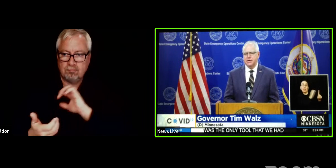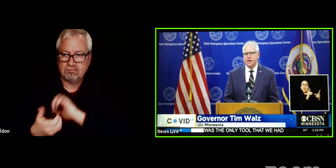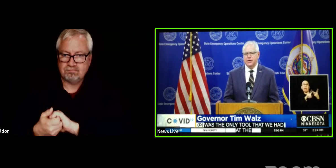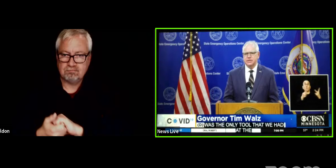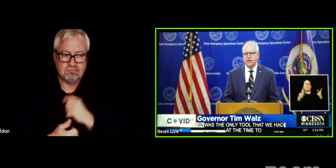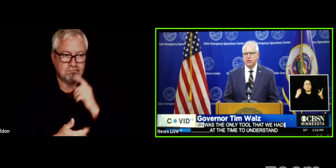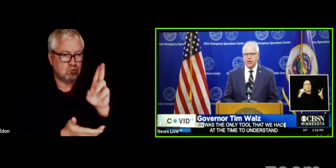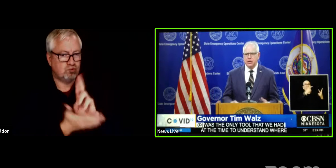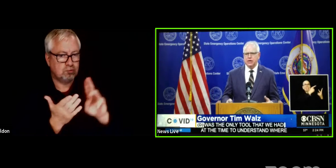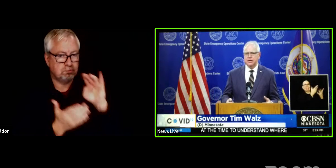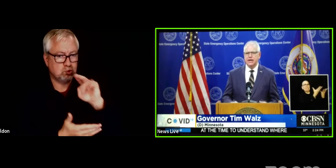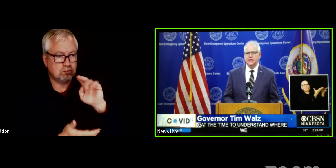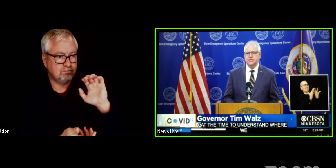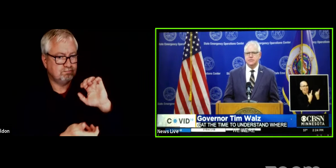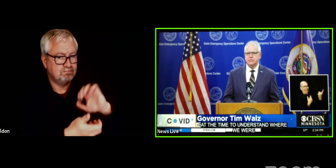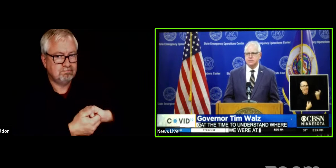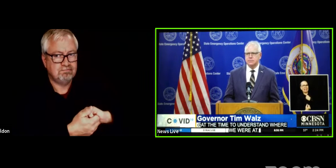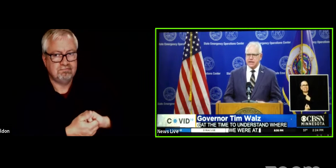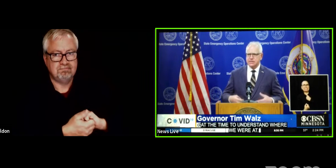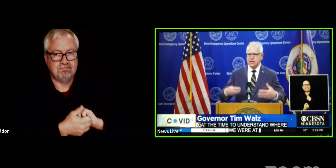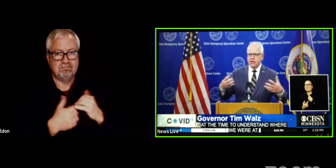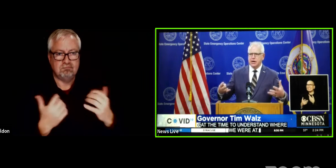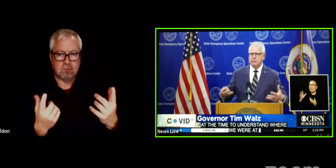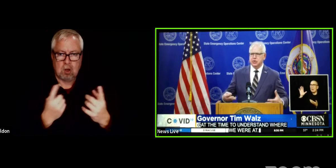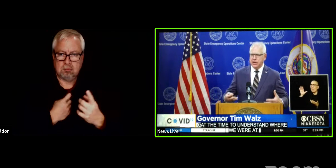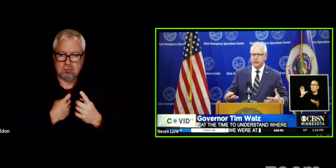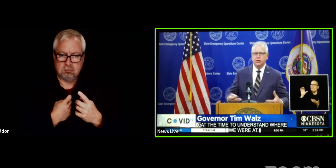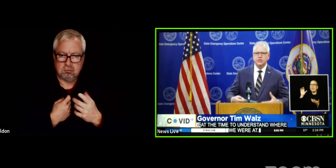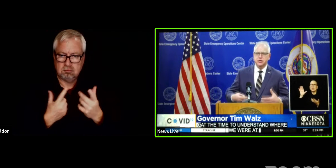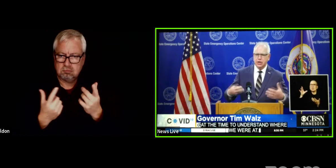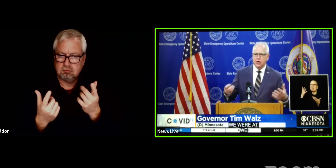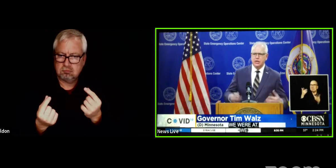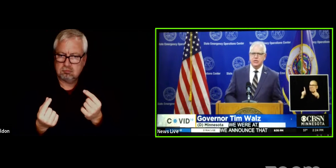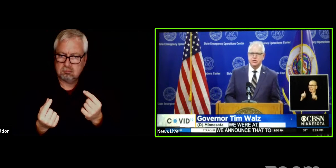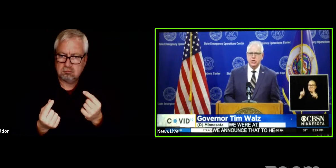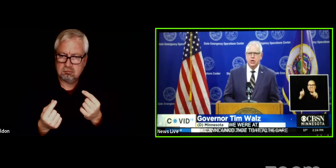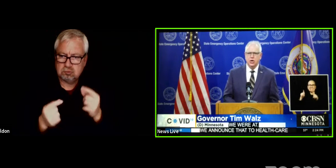IN THERE AND SAID, OKAY, YOU'RE GOING TO TAKE THIS TESTING -- YOU'RE GOING TO DO THIS, LAUNCH THIS, WHAT THE IT